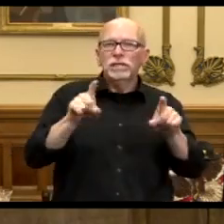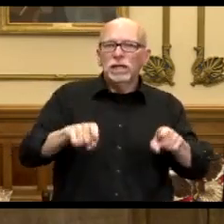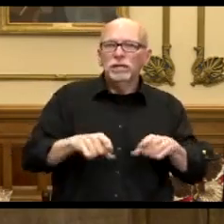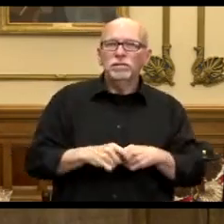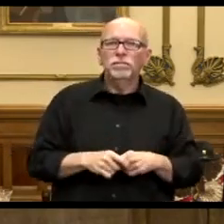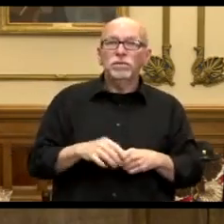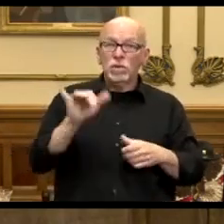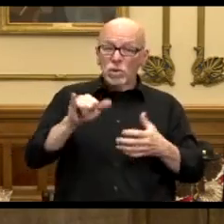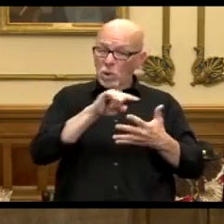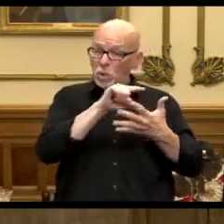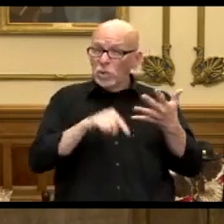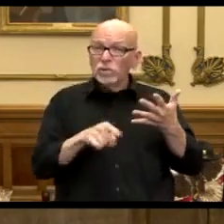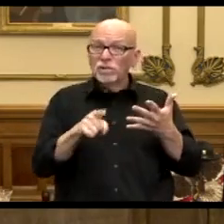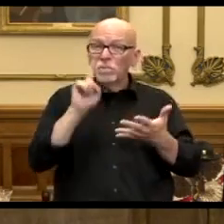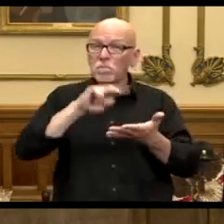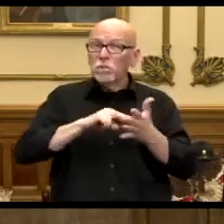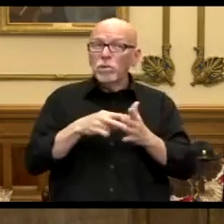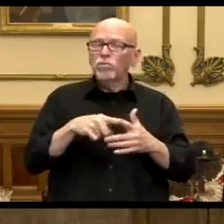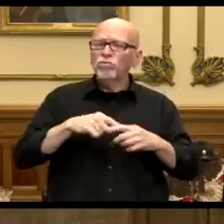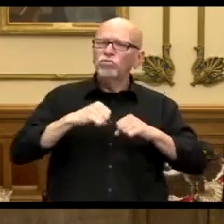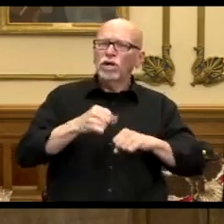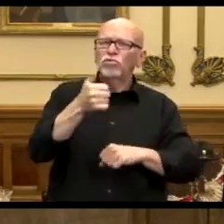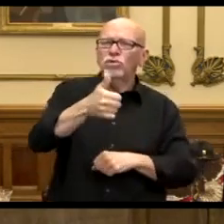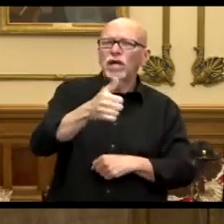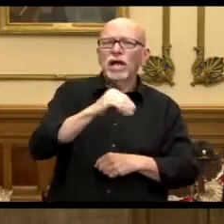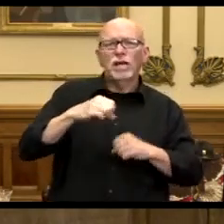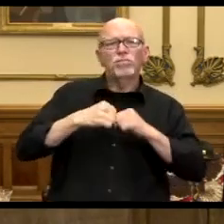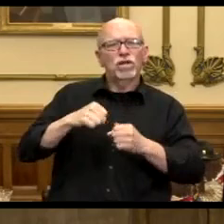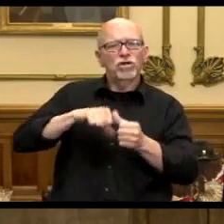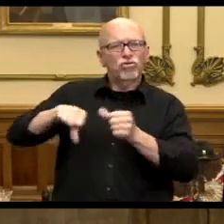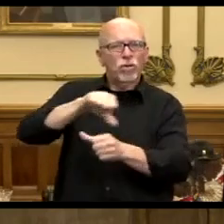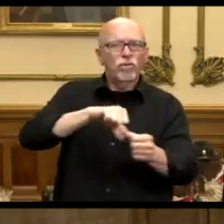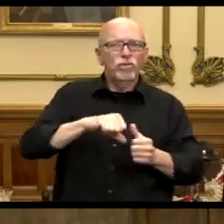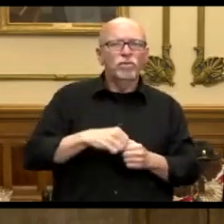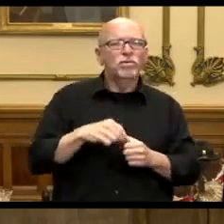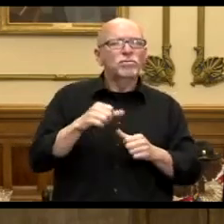strategies are there to help protect yourself and each other from infection